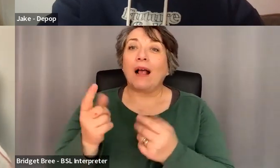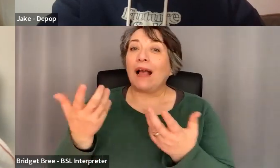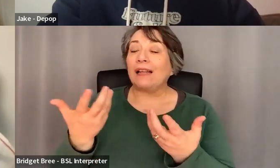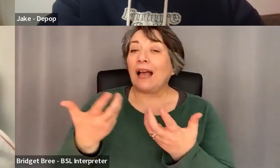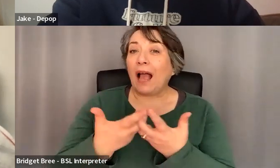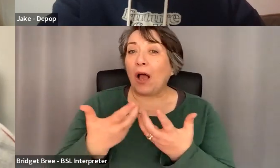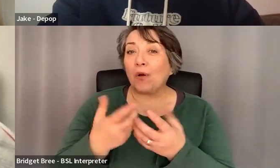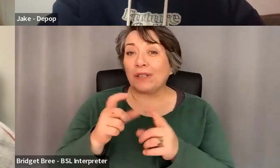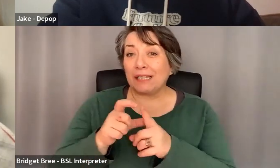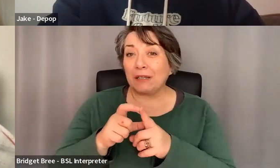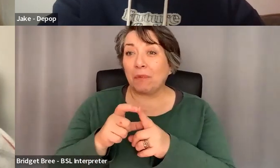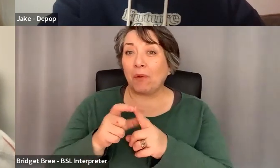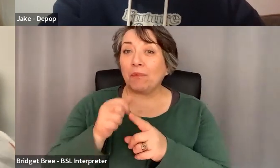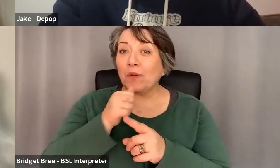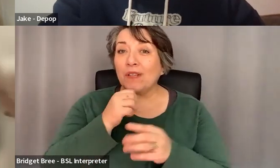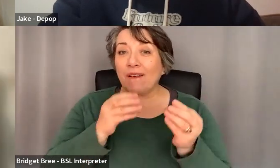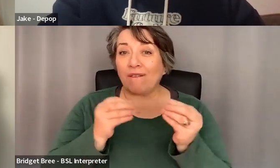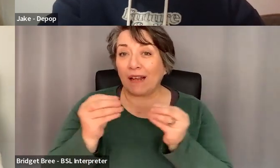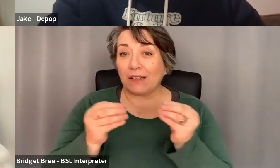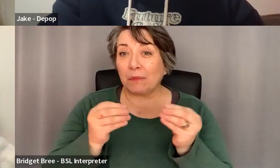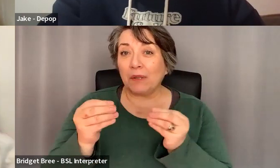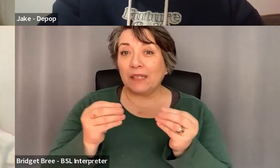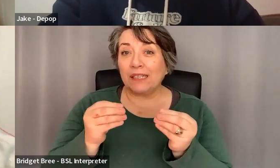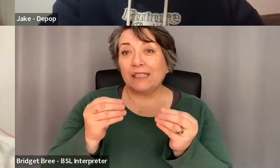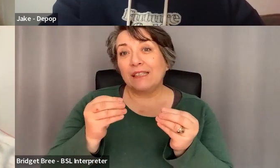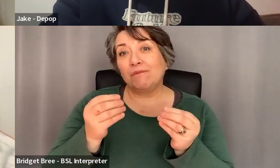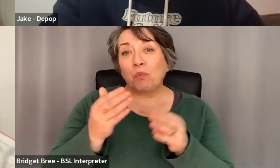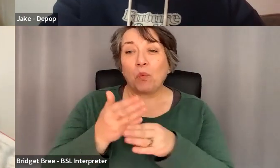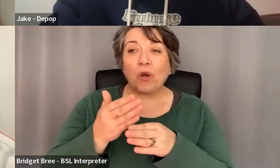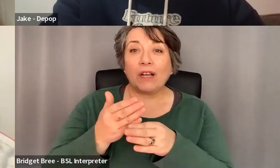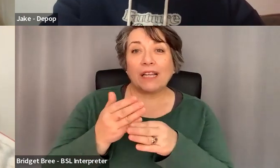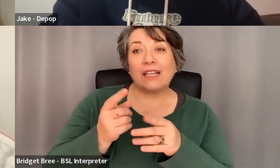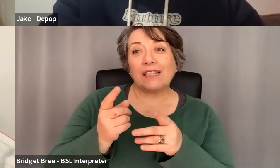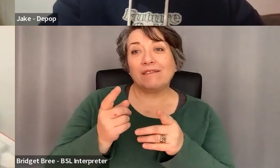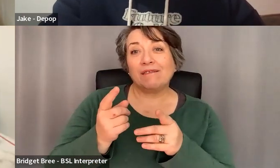the things you've got in your office is you know, probably something that a lot of people are really attracted to that.